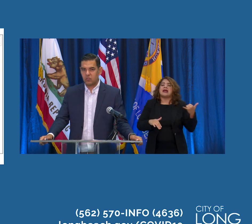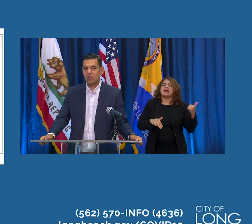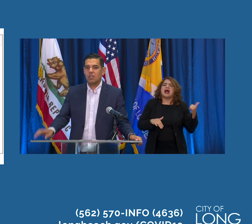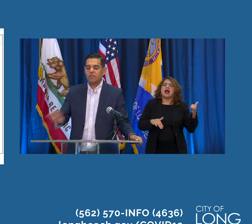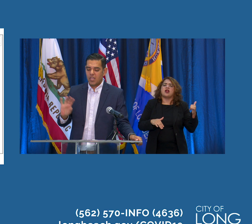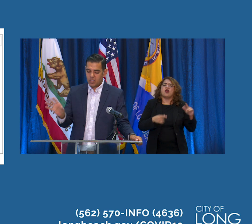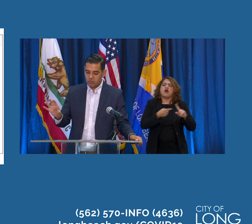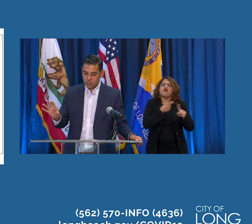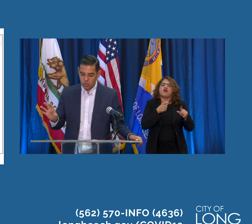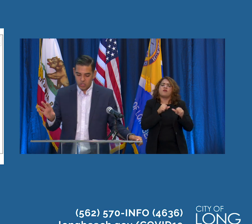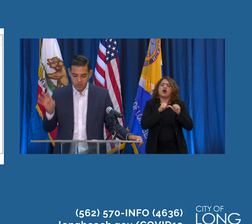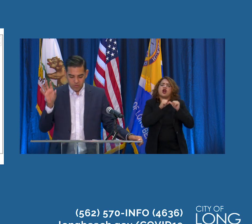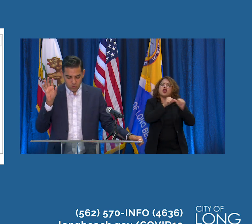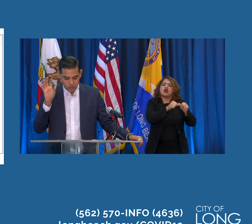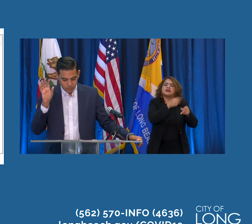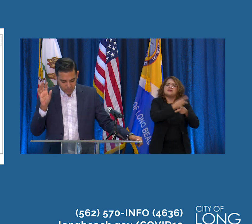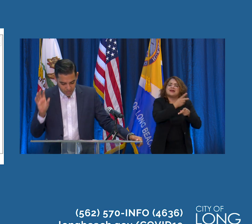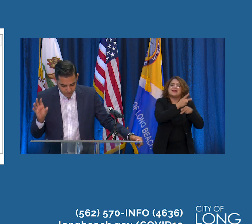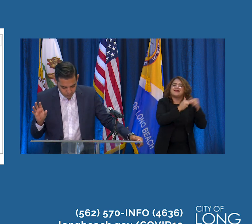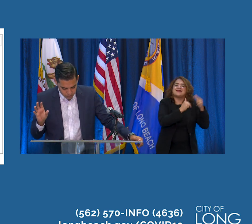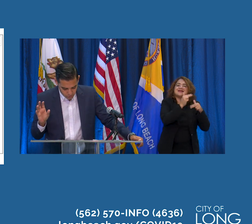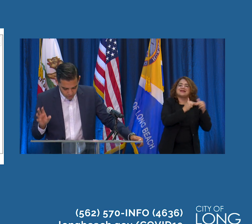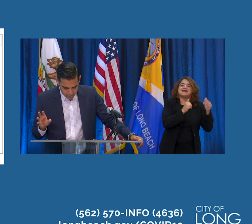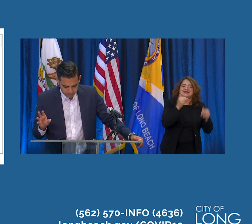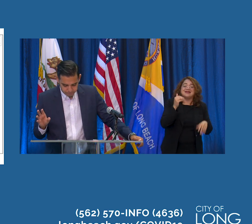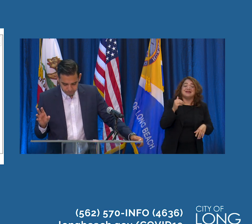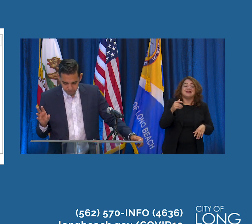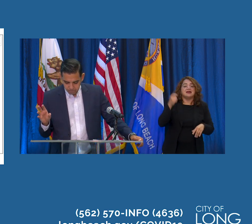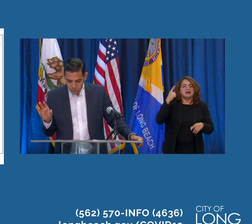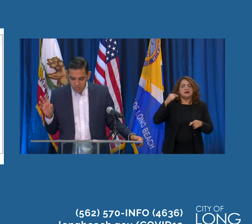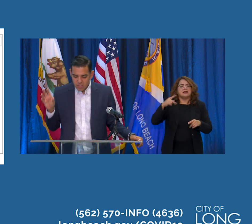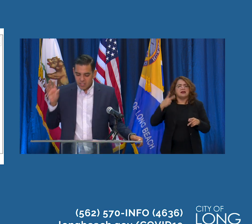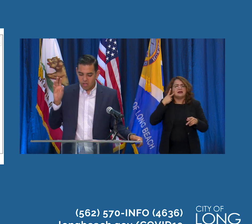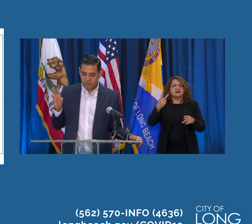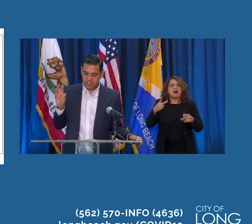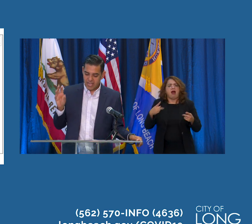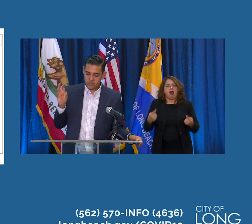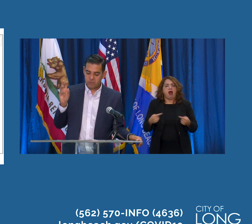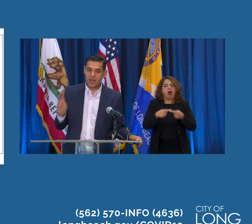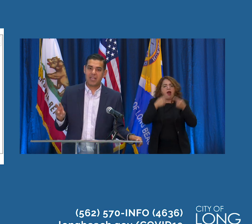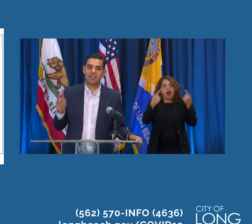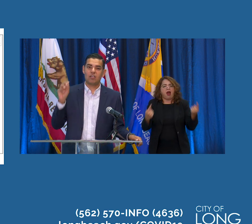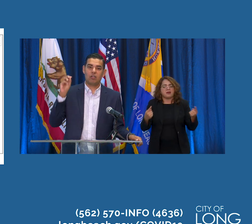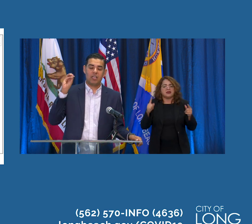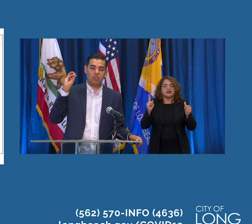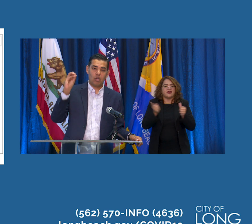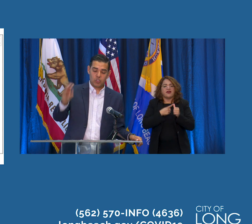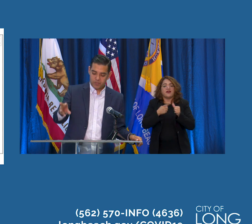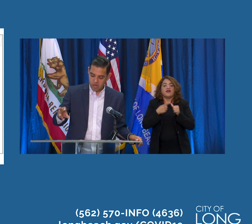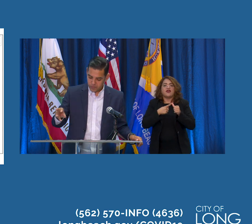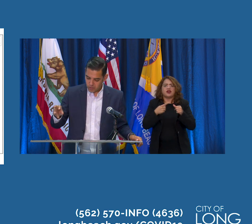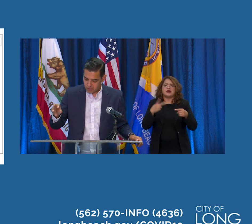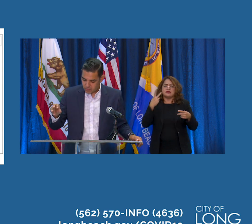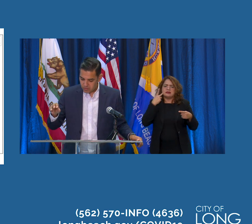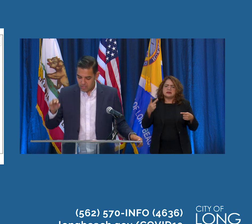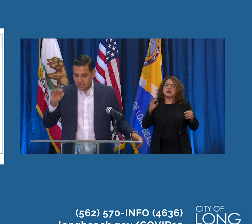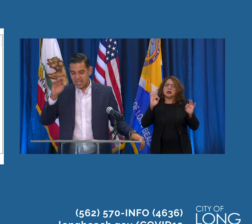It goes to show you when this pandemic first started, a lot of our cases spiked in our long term care facilities.